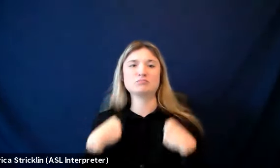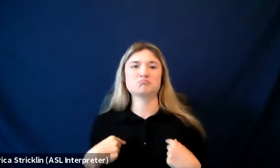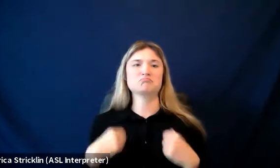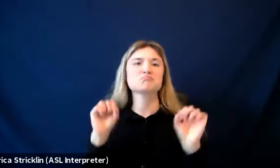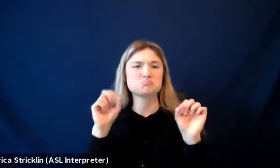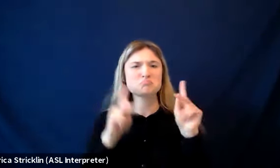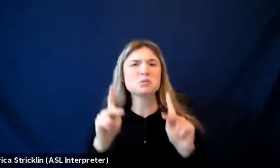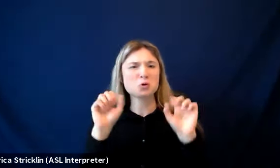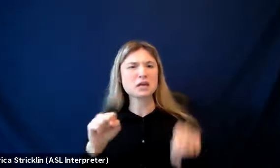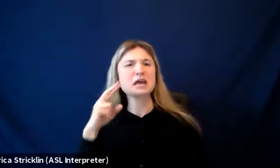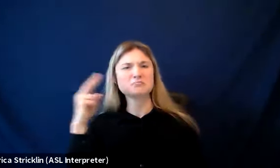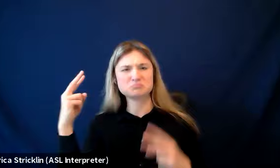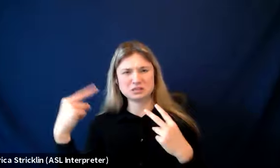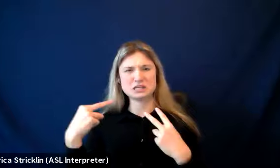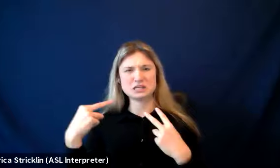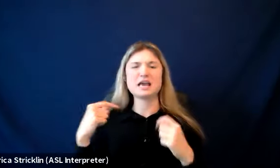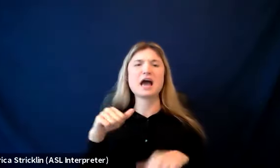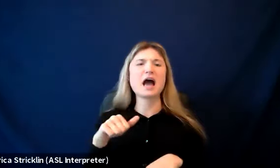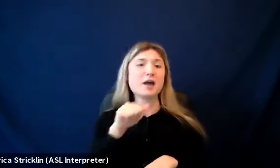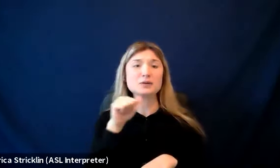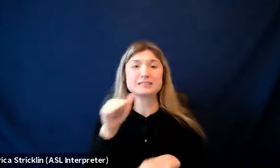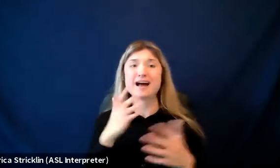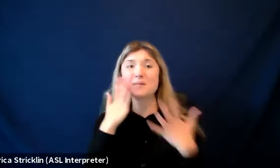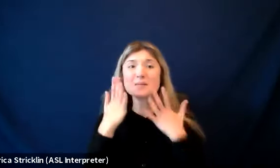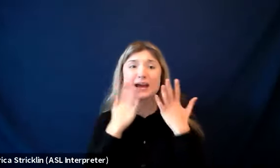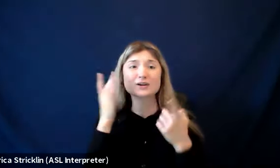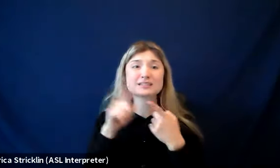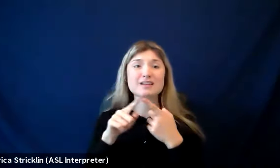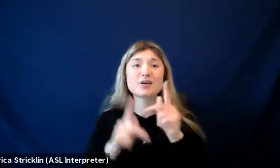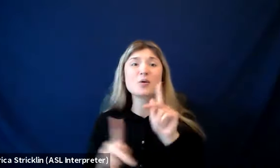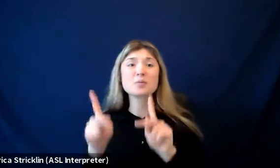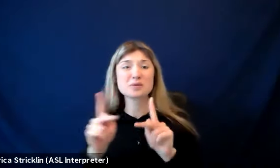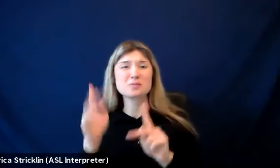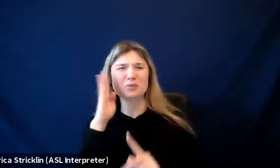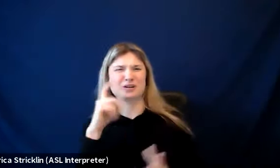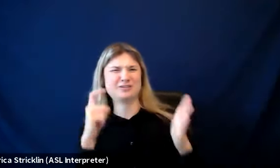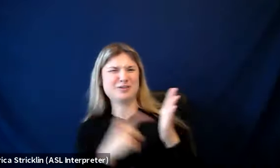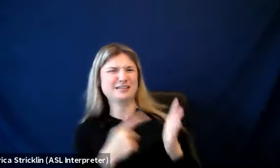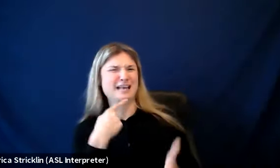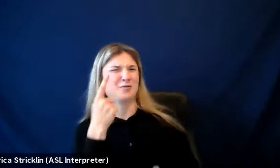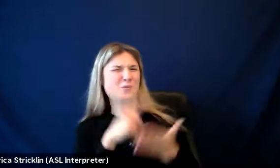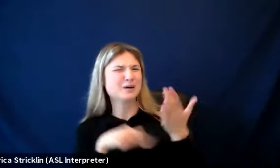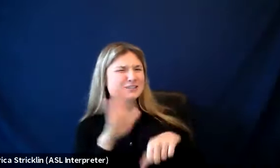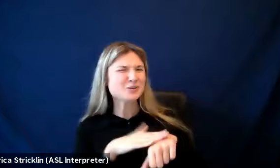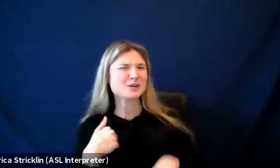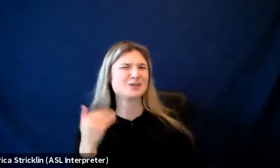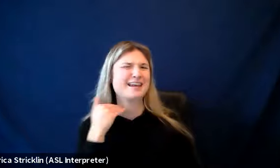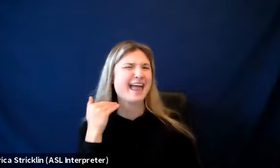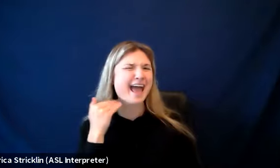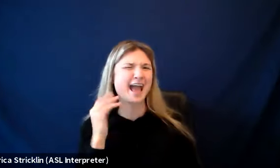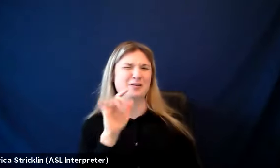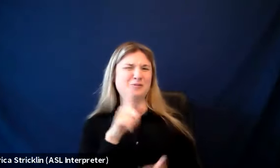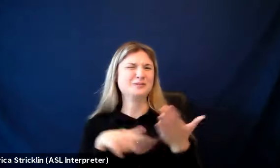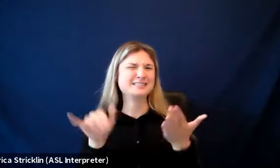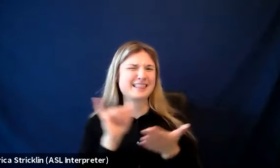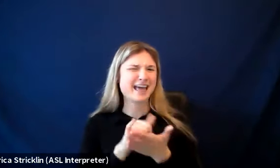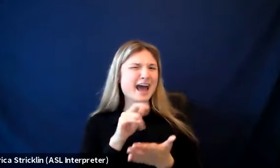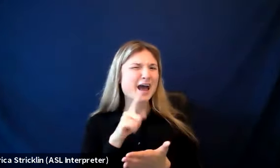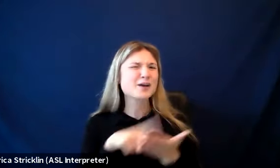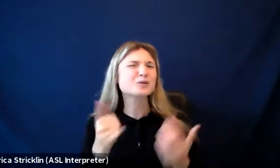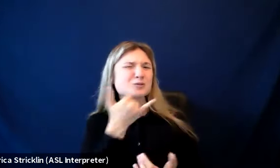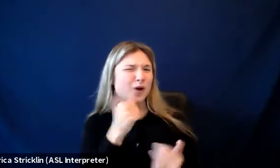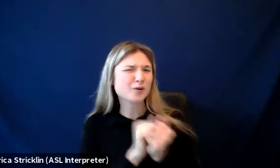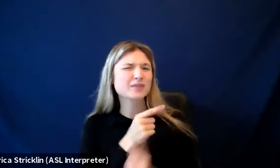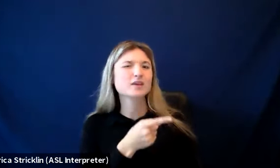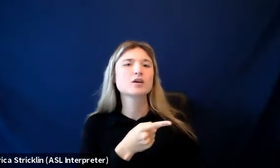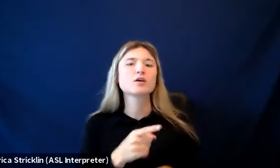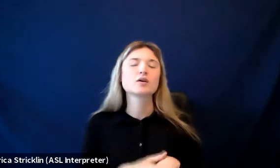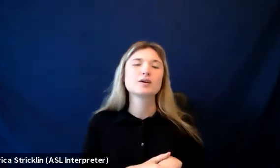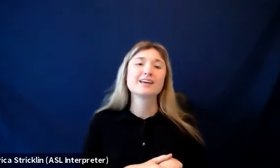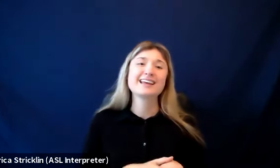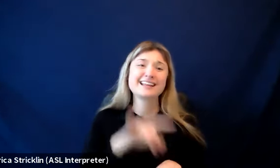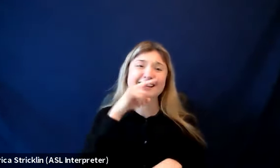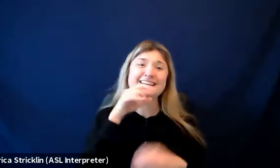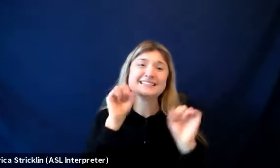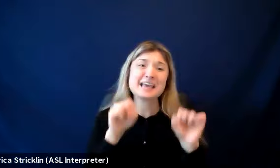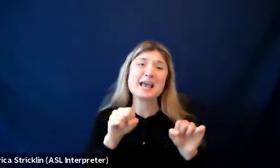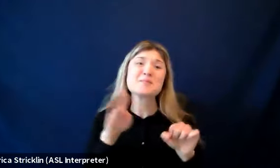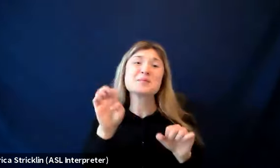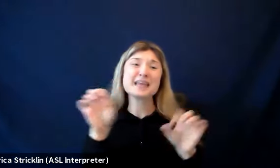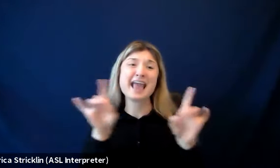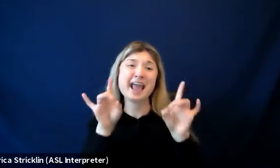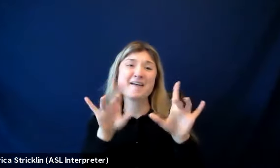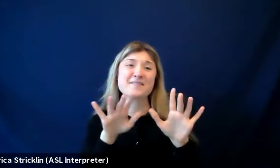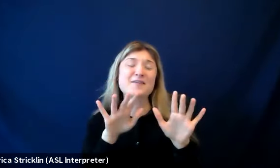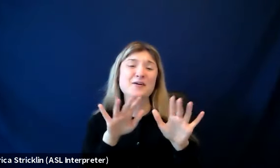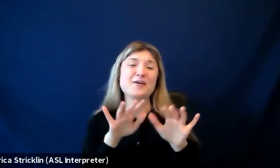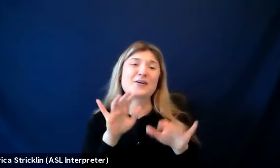ashamed of until kids would pointed out, or other college students be like what's on your neck like what's what's there what is that what's wrong with you, and you know kids can be hateful at times and that made me really self conscious but I've learned